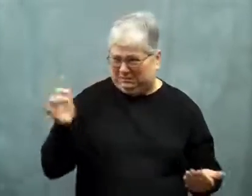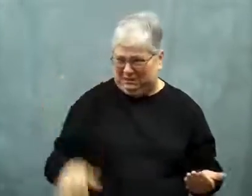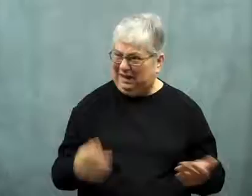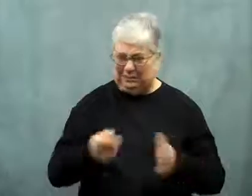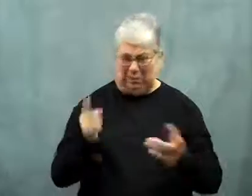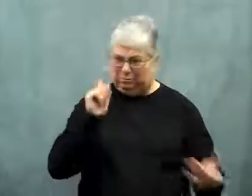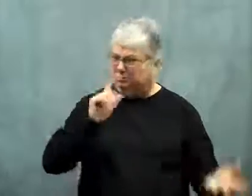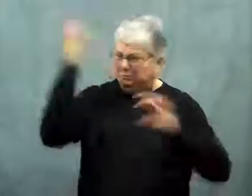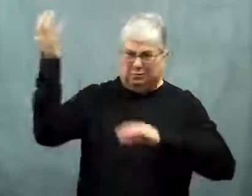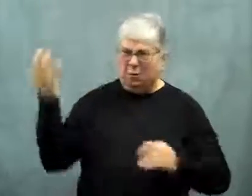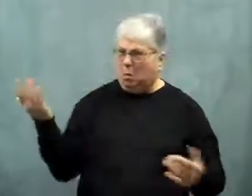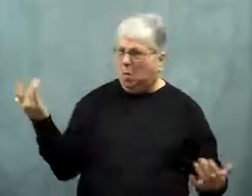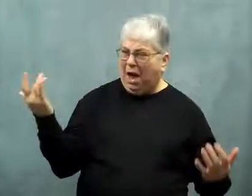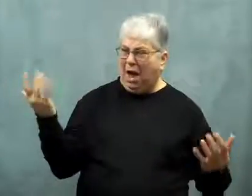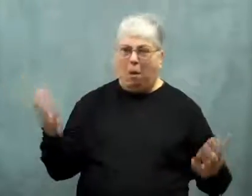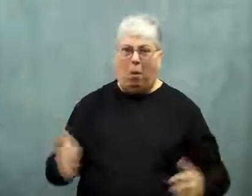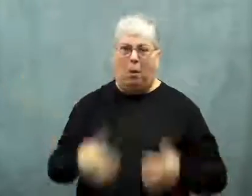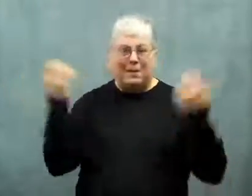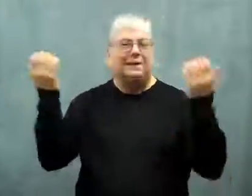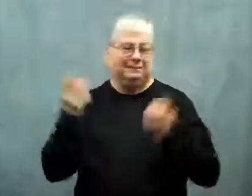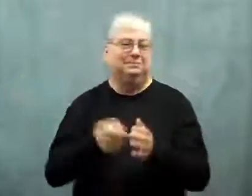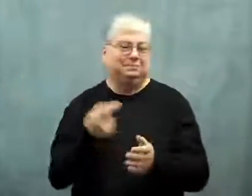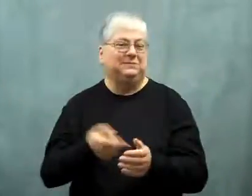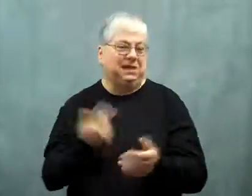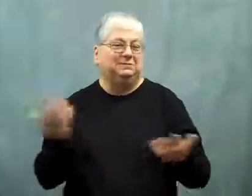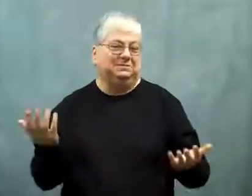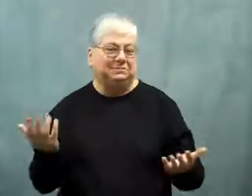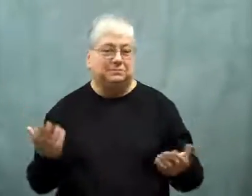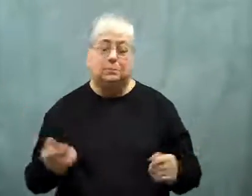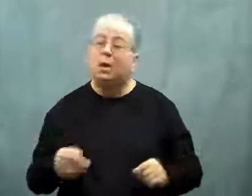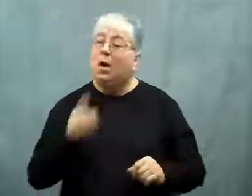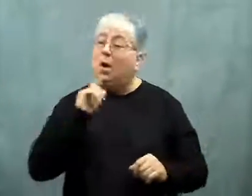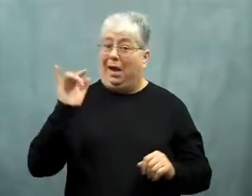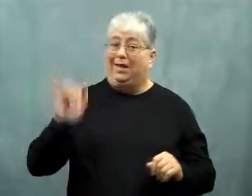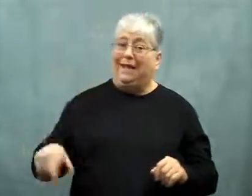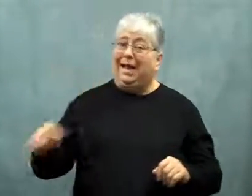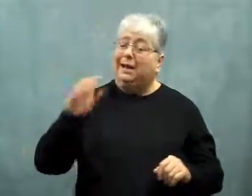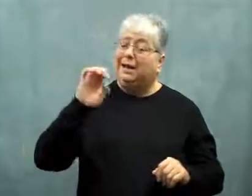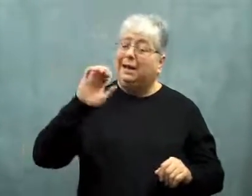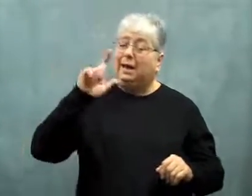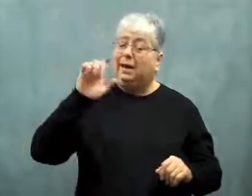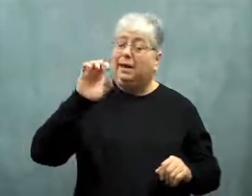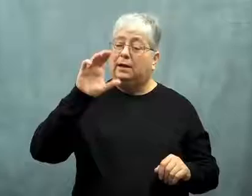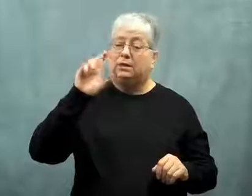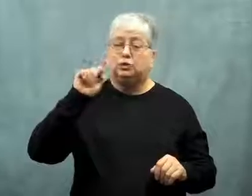Sometimes they don't understand the results and get angry.